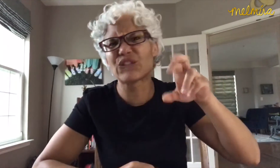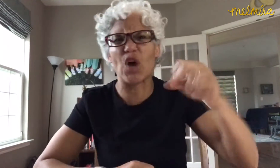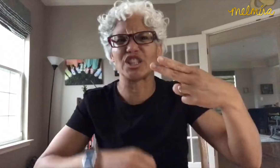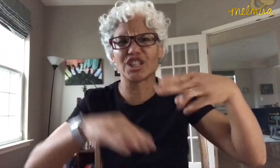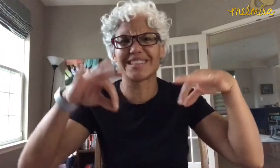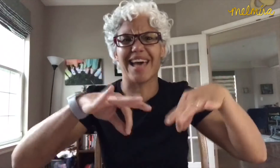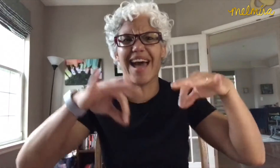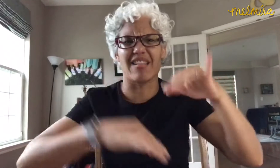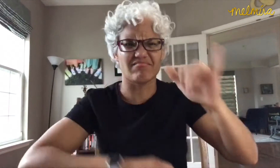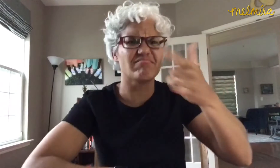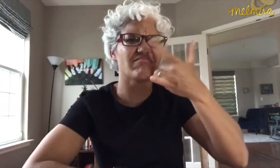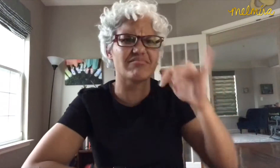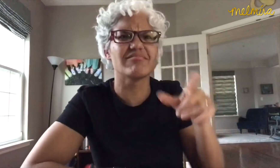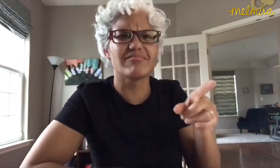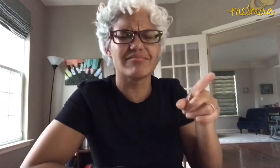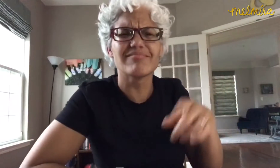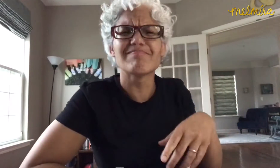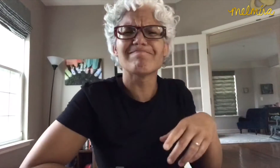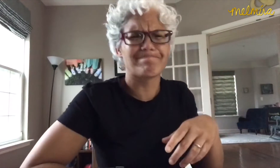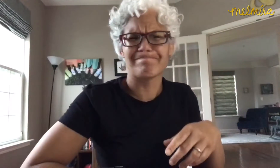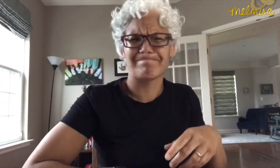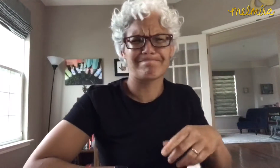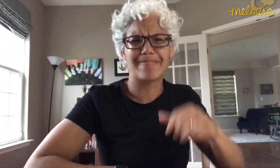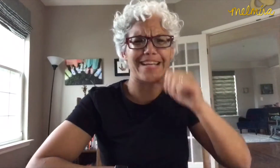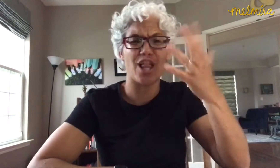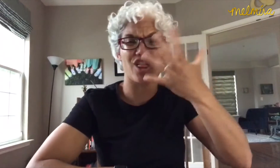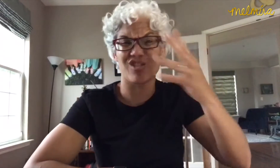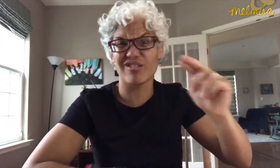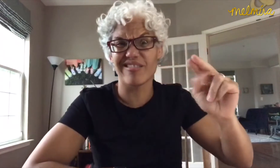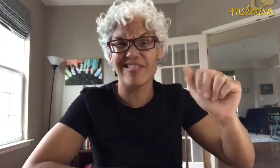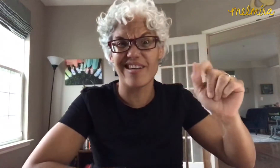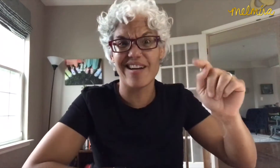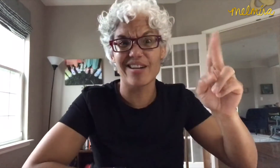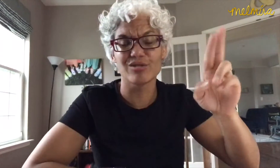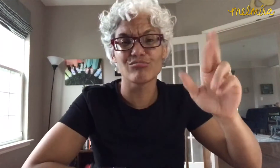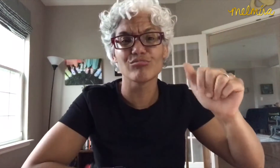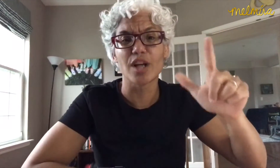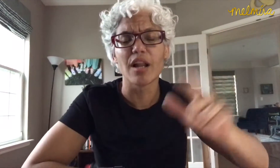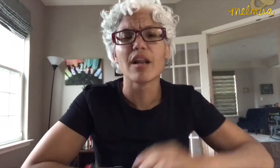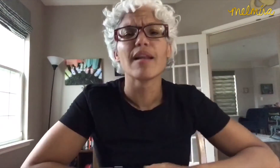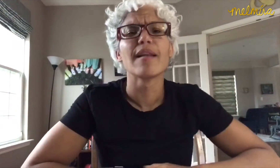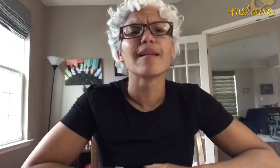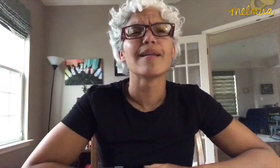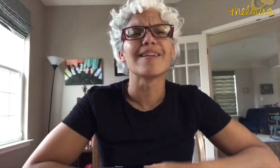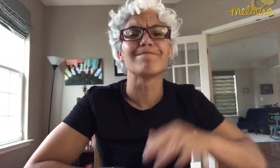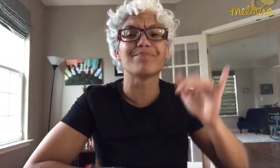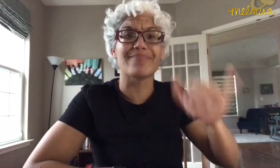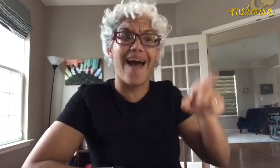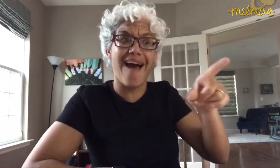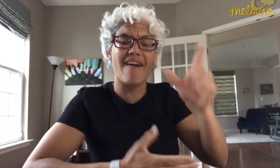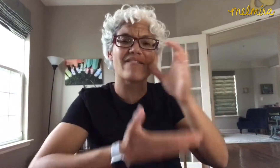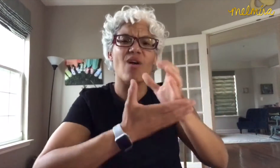That's what a fresh dye looks like. It does not look natural.